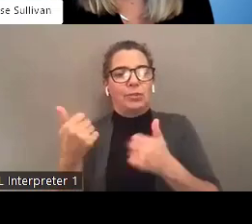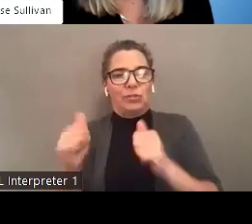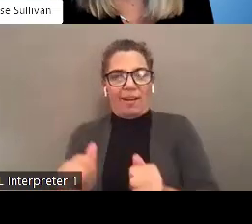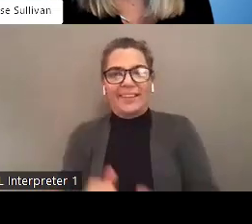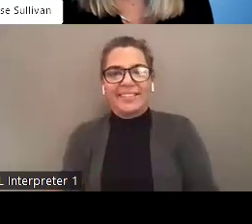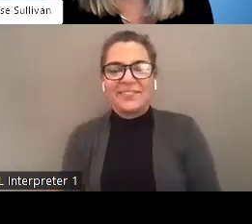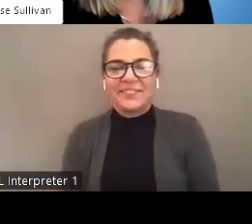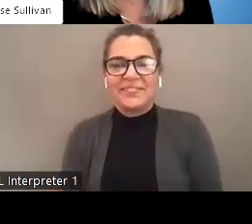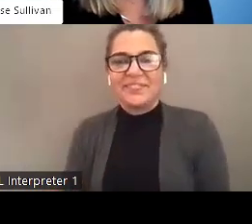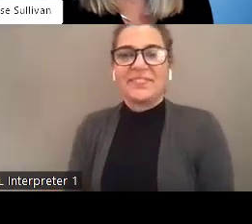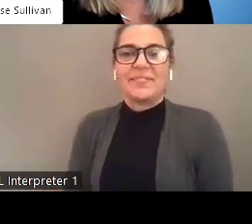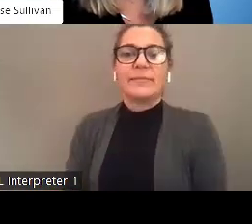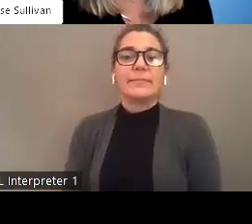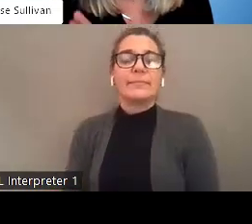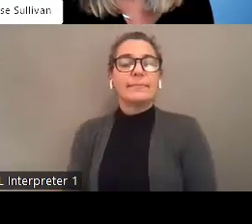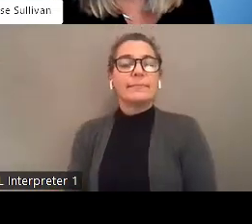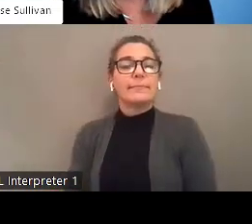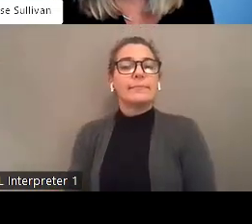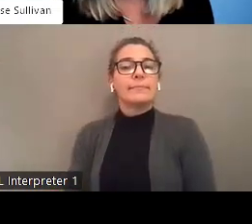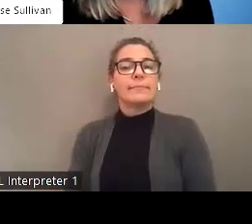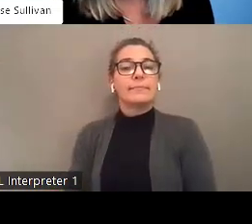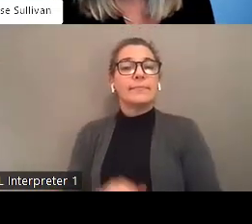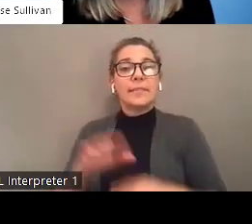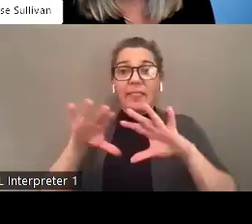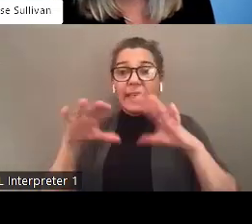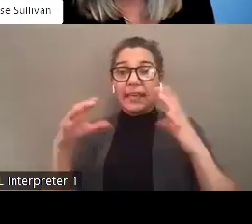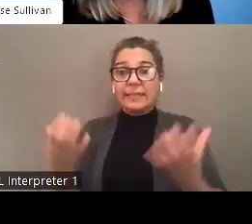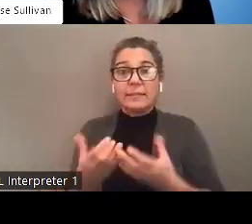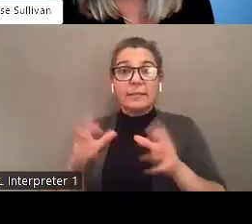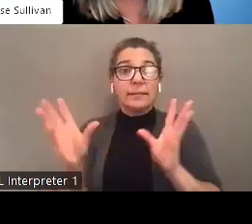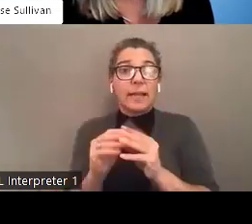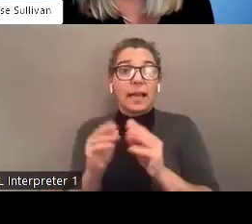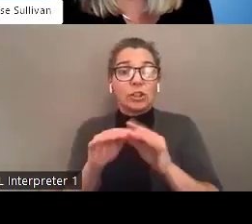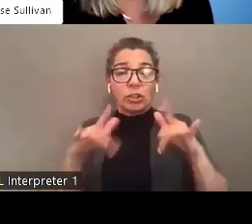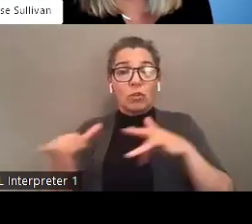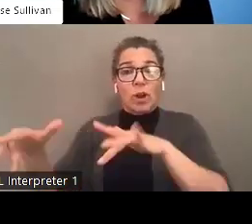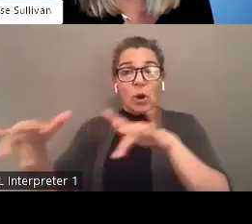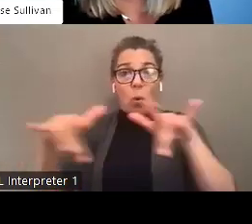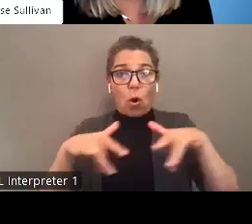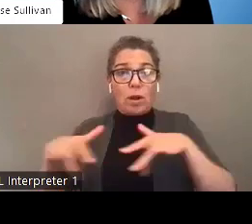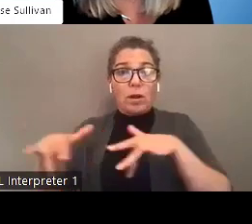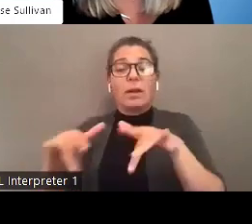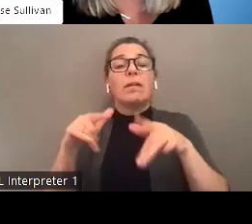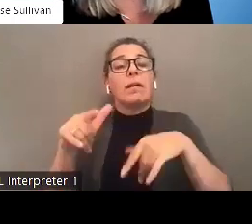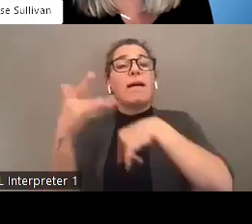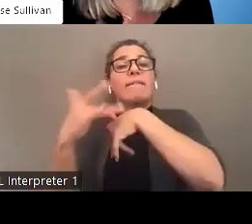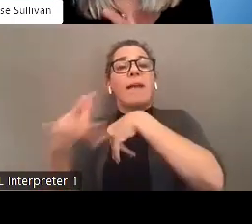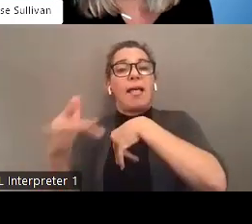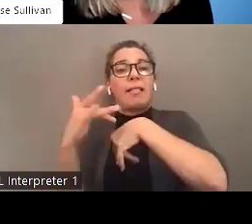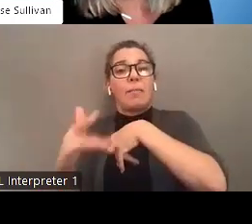I did want to mention that this entire session is being recorded and it'll be made available in about a week.